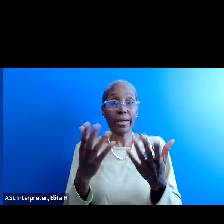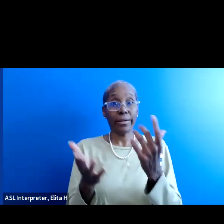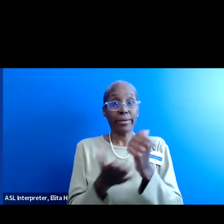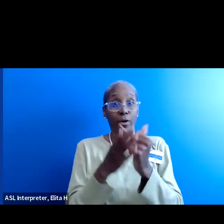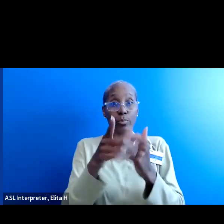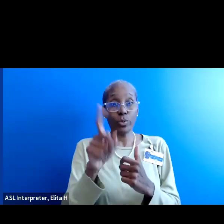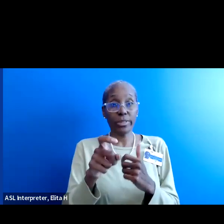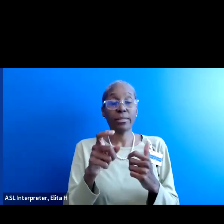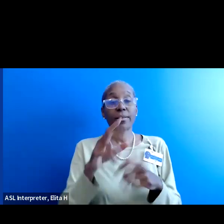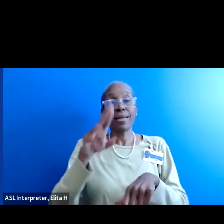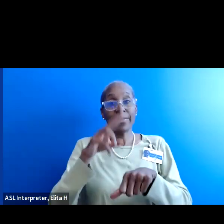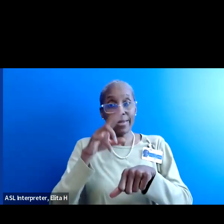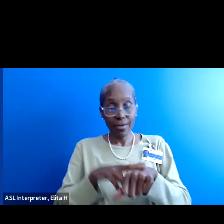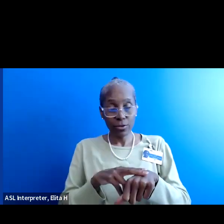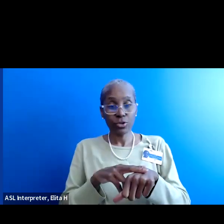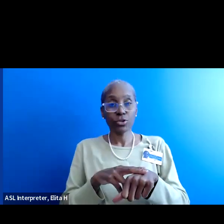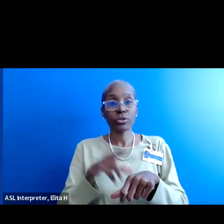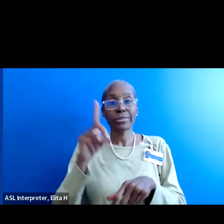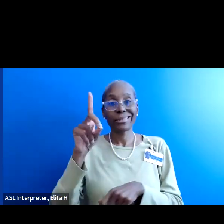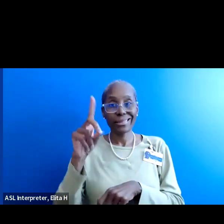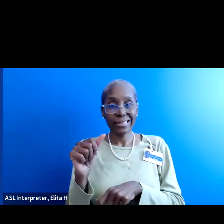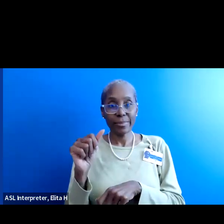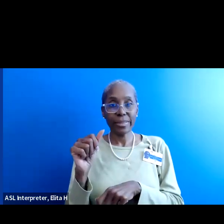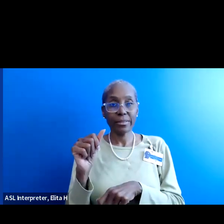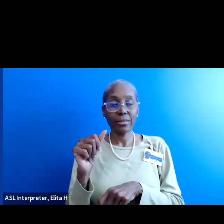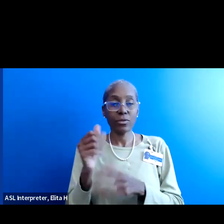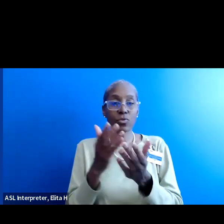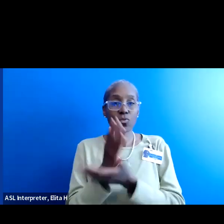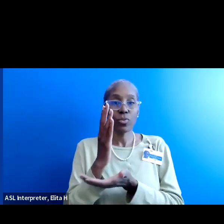There is the National Disability Rights Network.